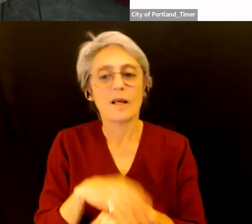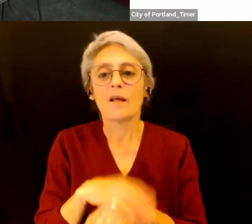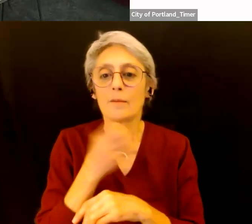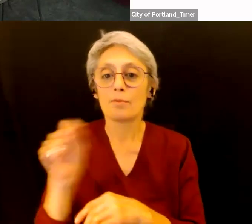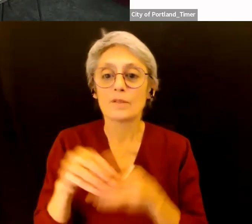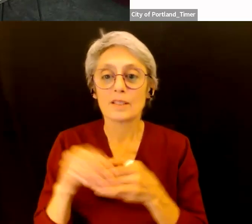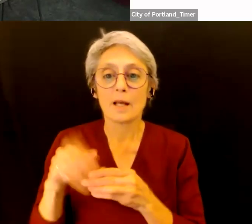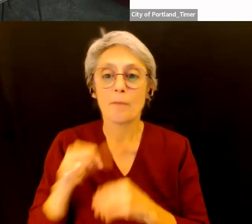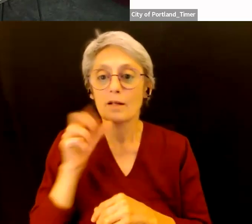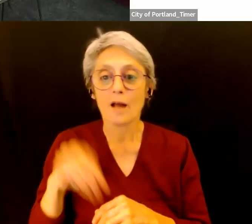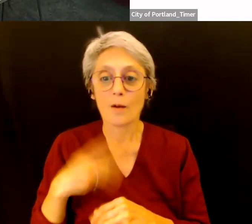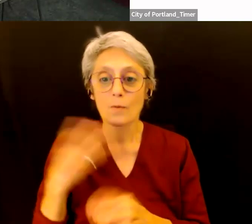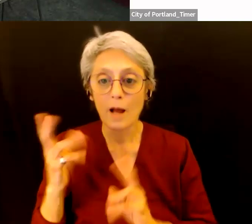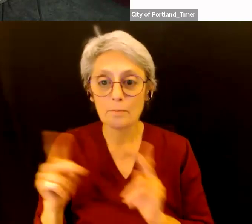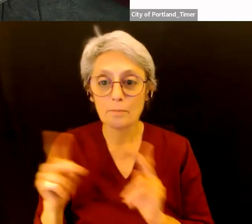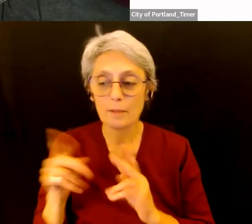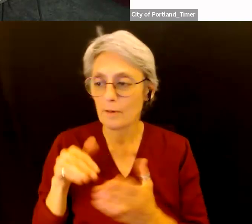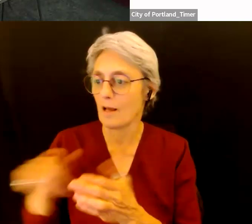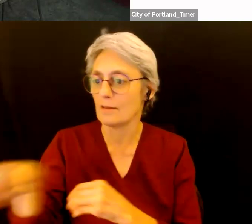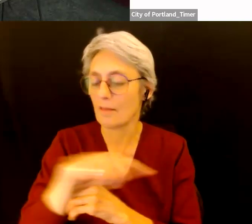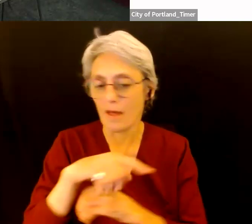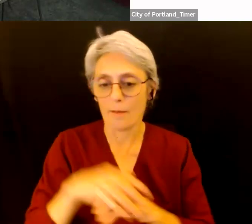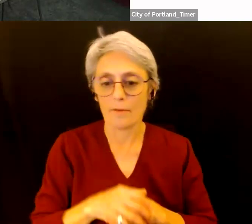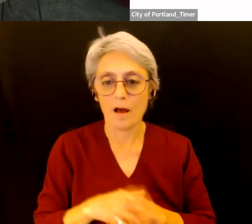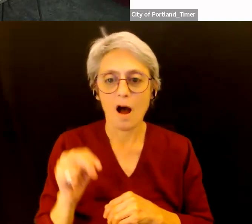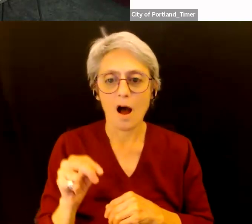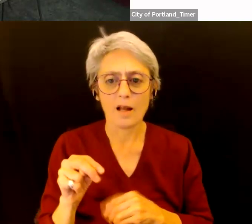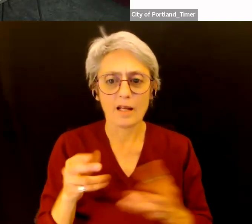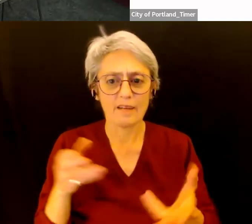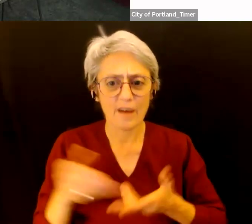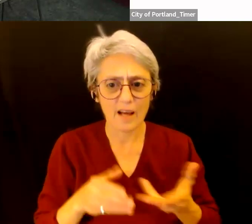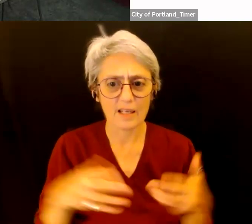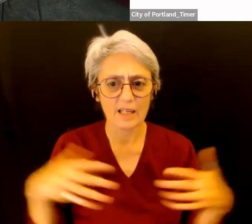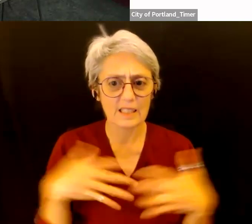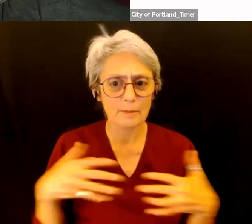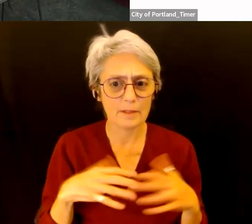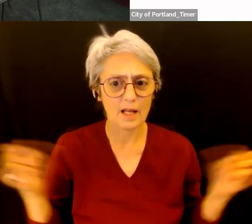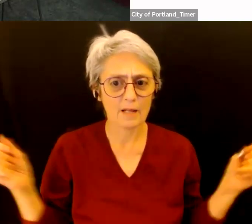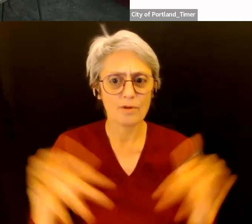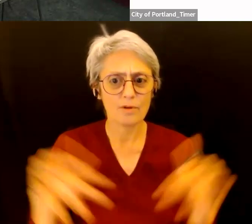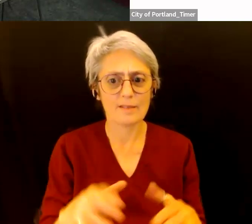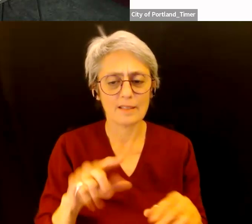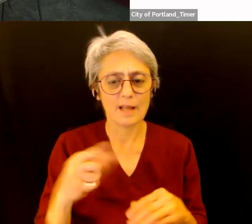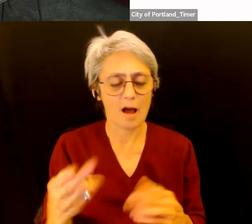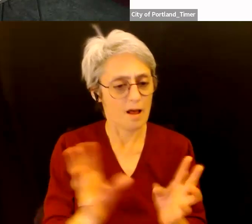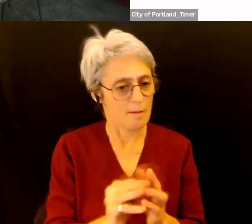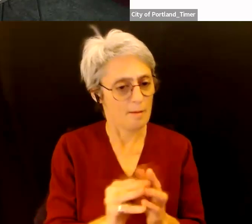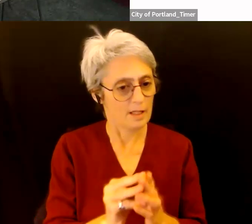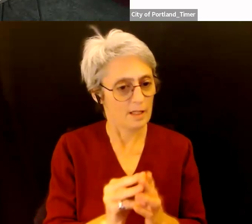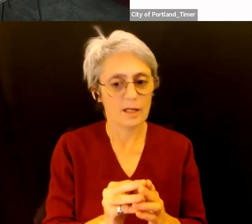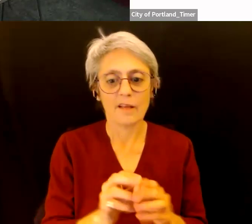They've been uninvited and intimidating presence at town halls held by the city councilors who are prioritizing accountability.